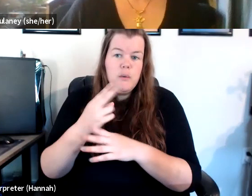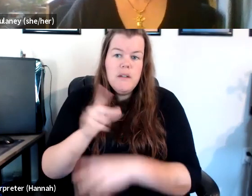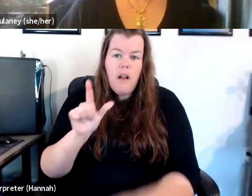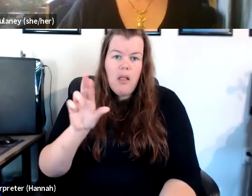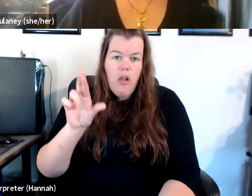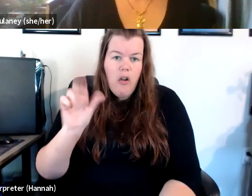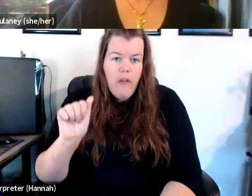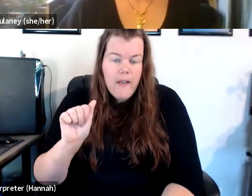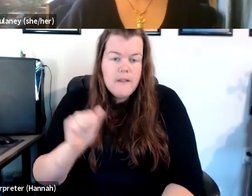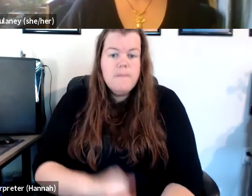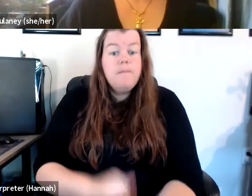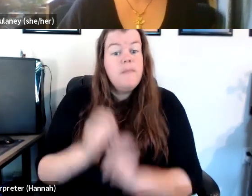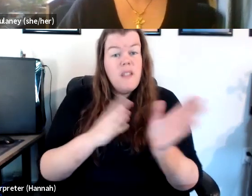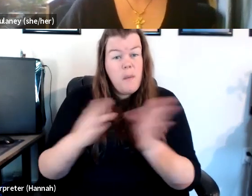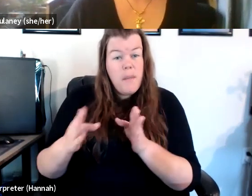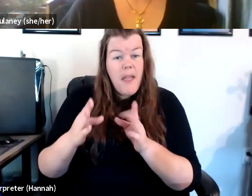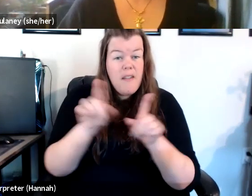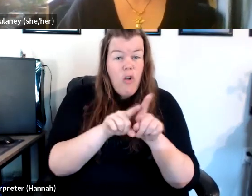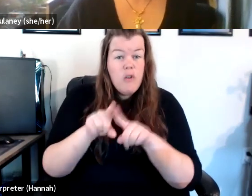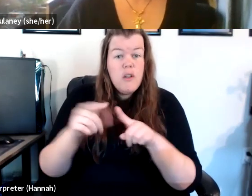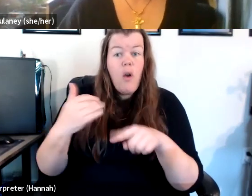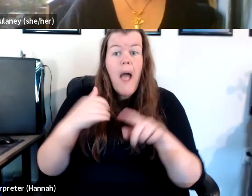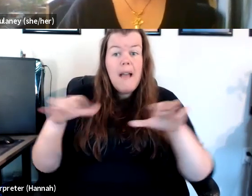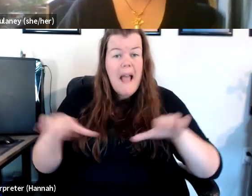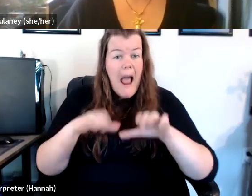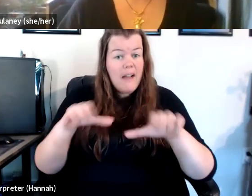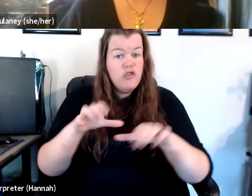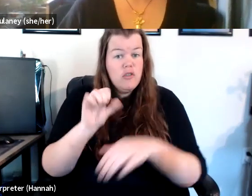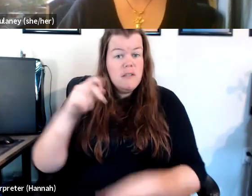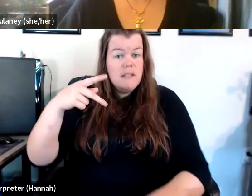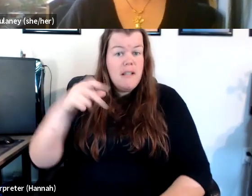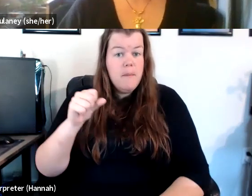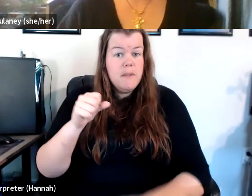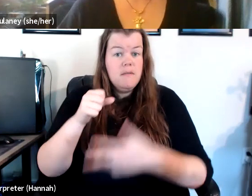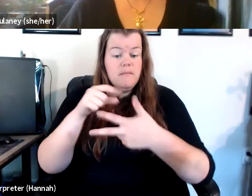The plan also has action steps beneath each of those goals which explain how we plan to